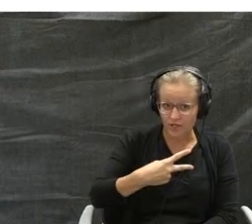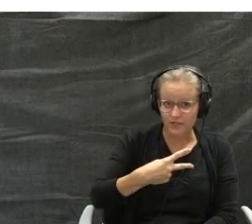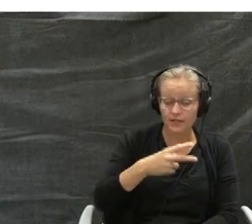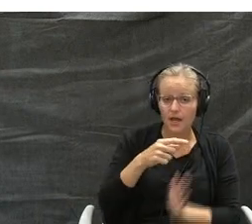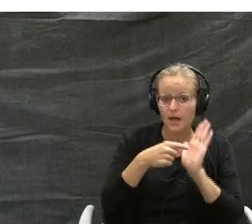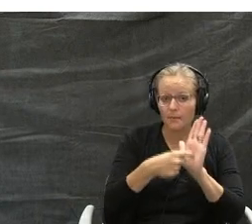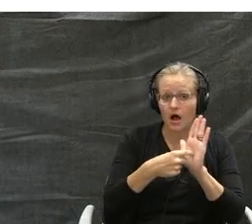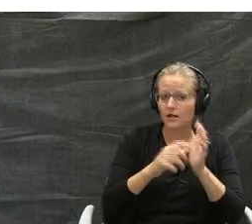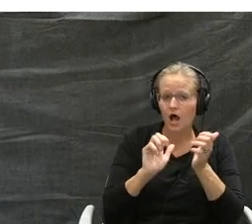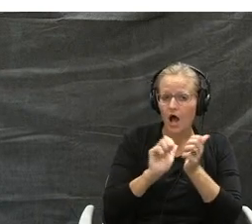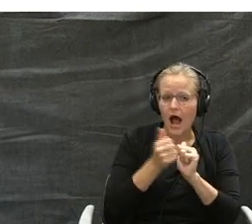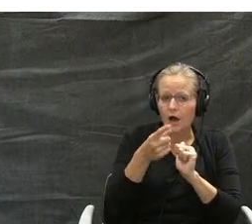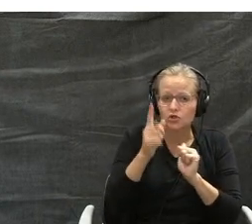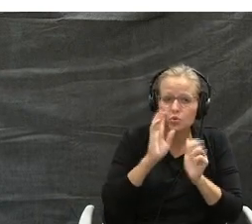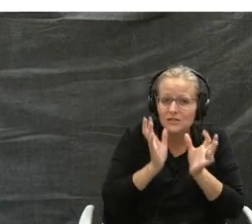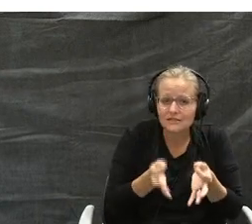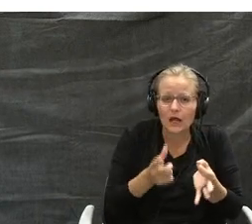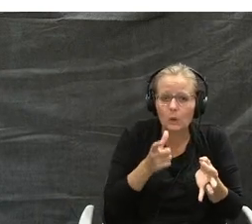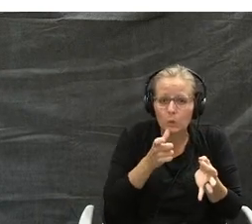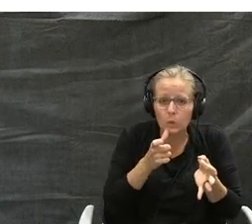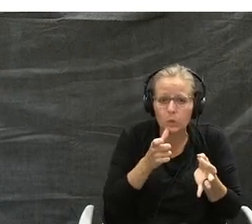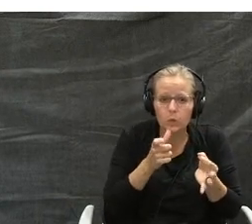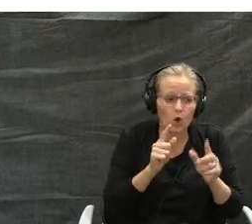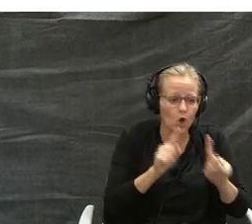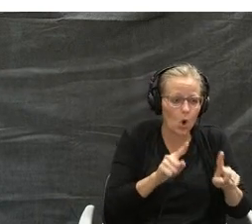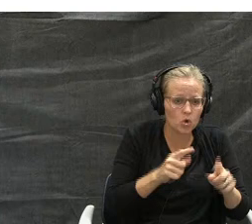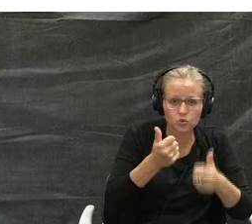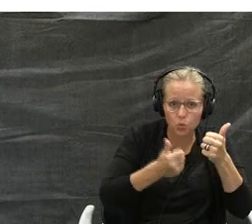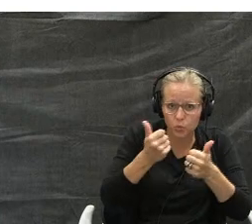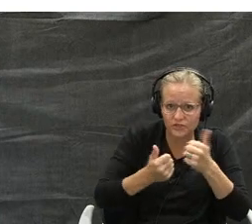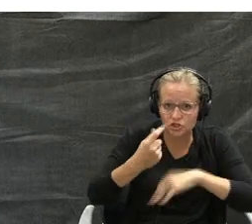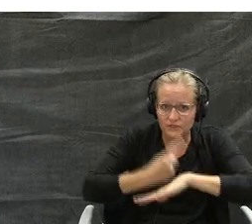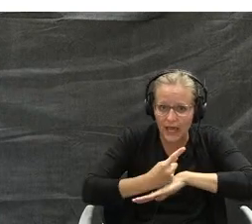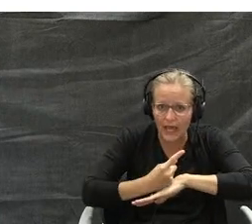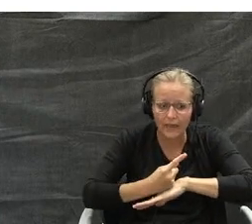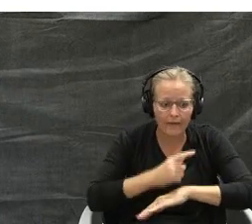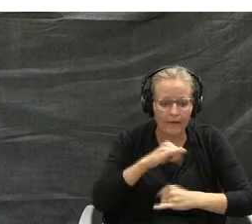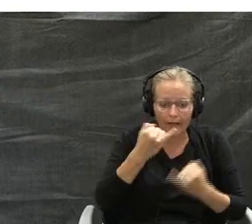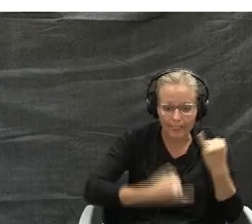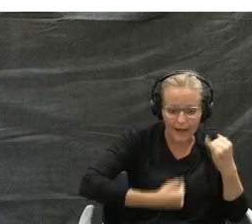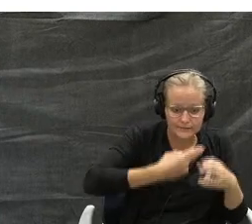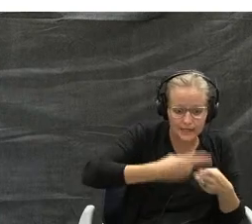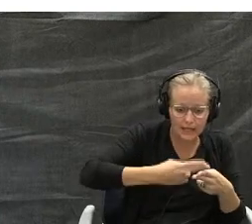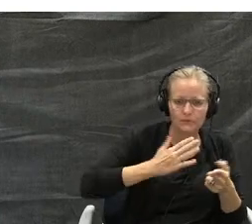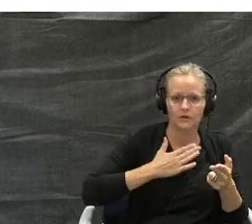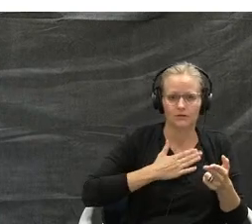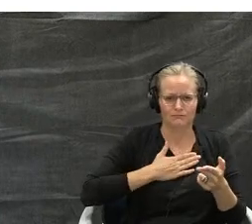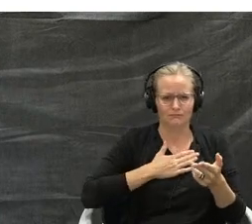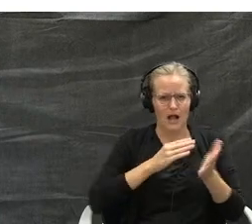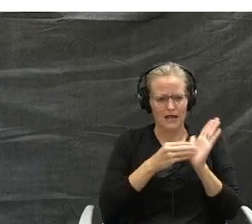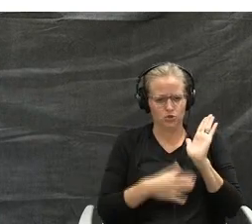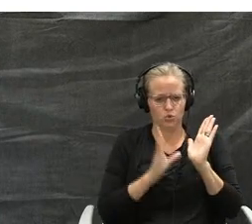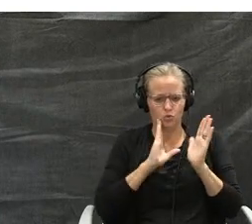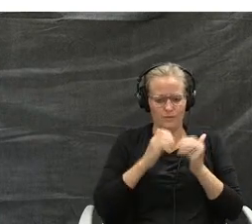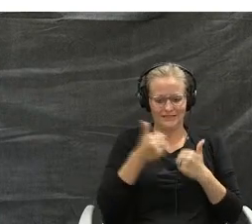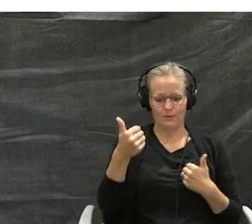by last name? My concern is that my child may be separated from friends which could also have an isolation effect.